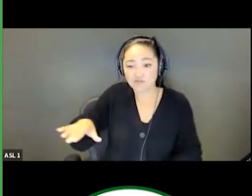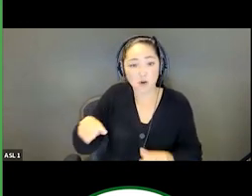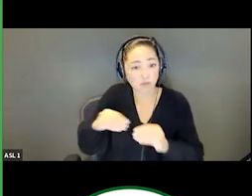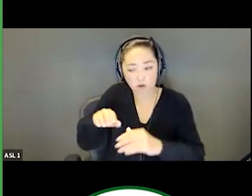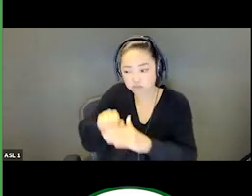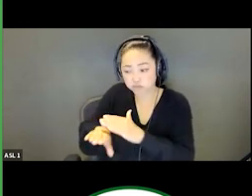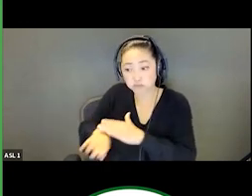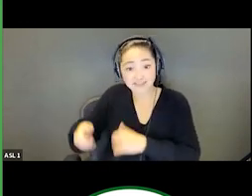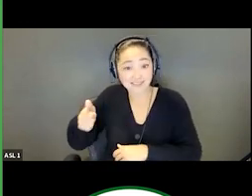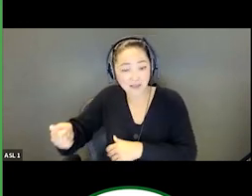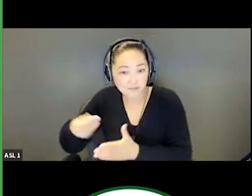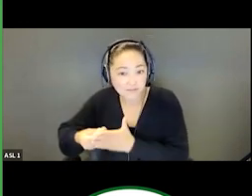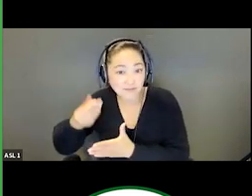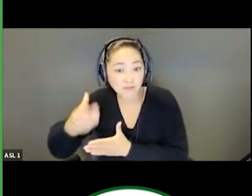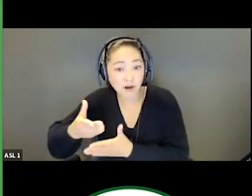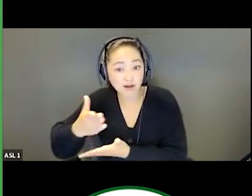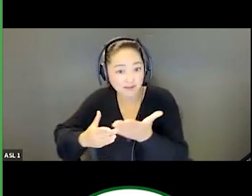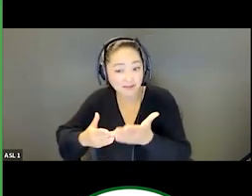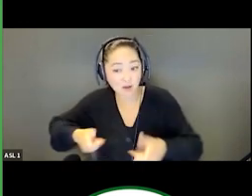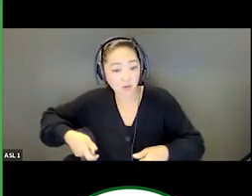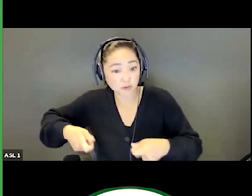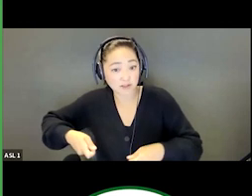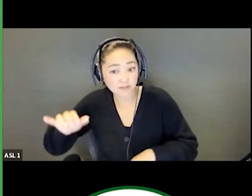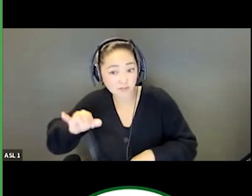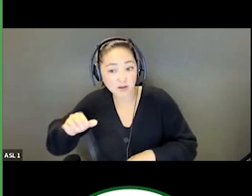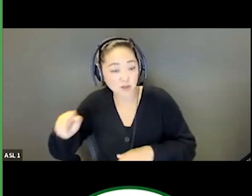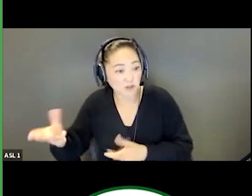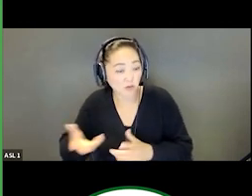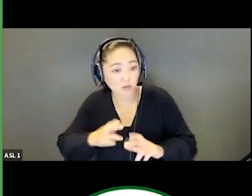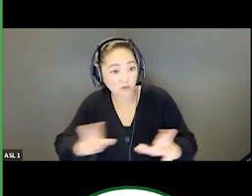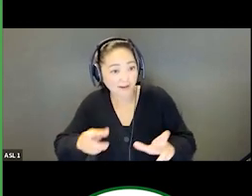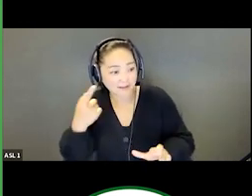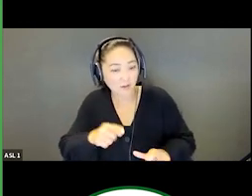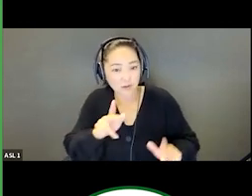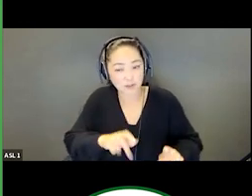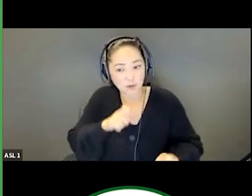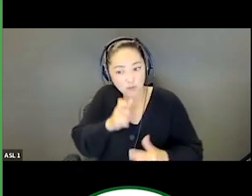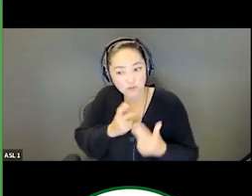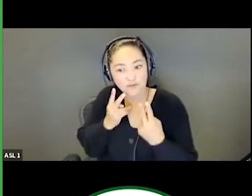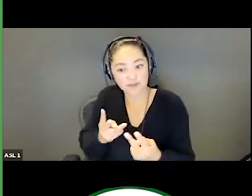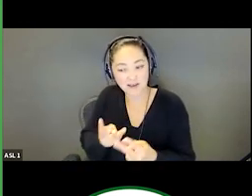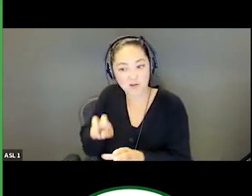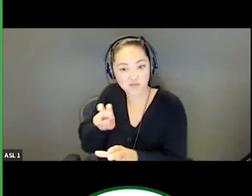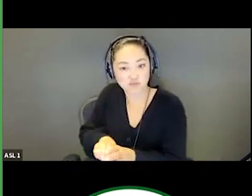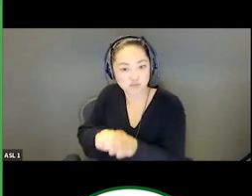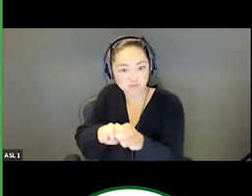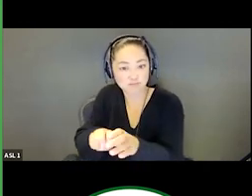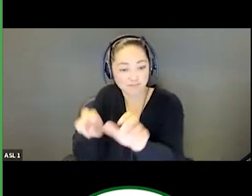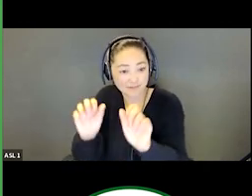The disintegration not only validates the effectiveness of our product but also underlines the commitment of these organizations.